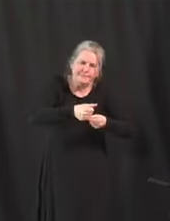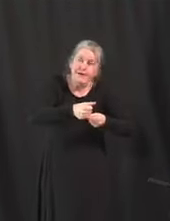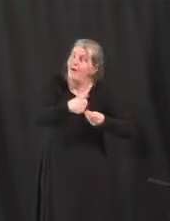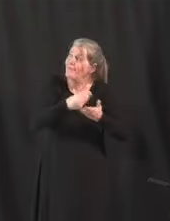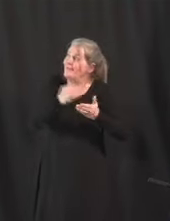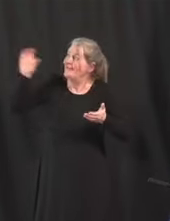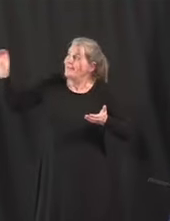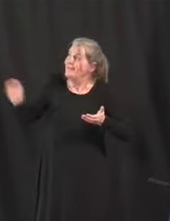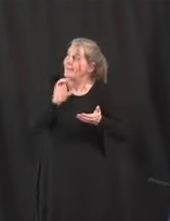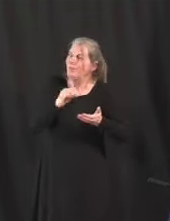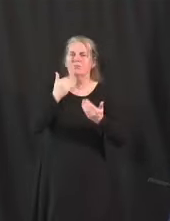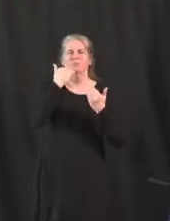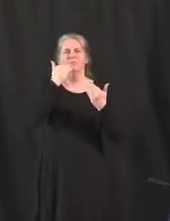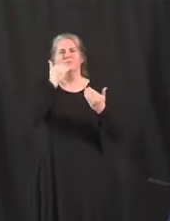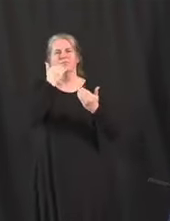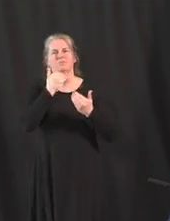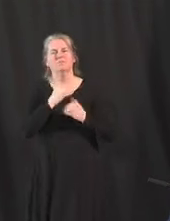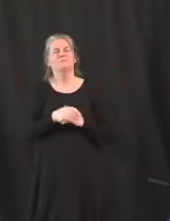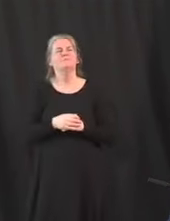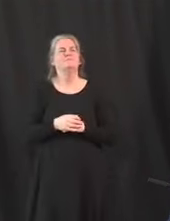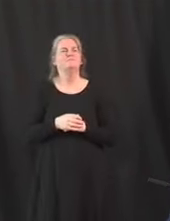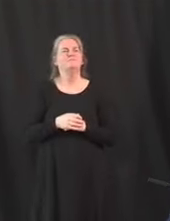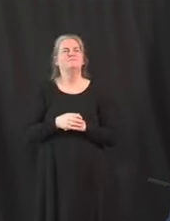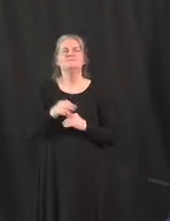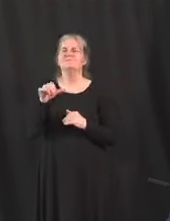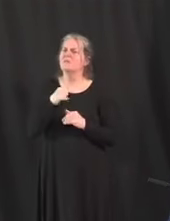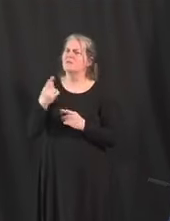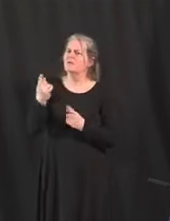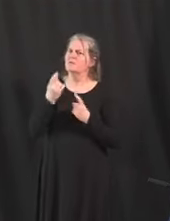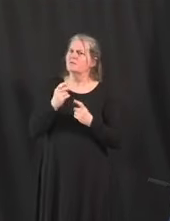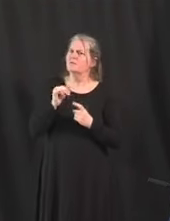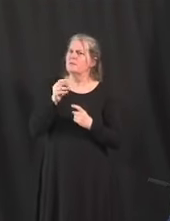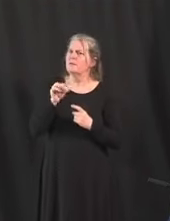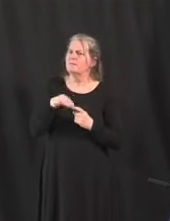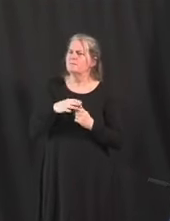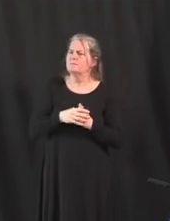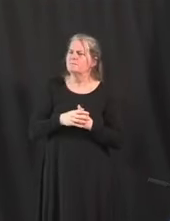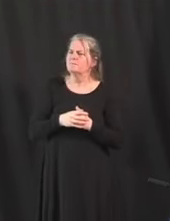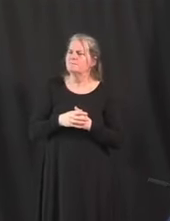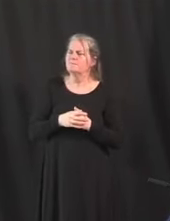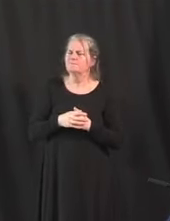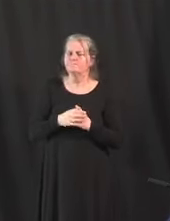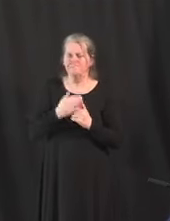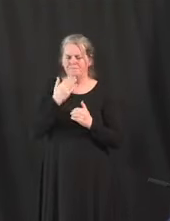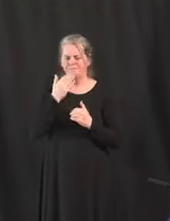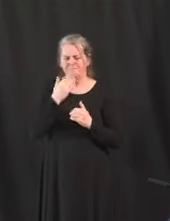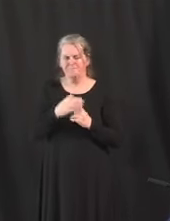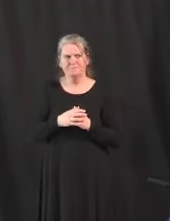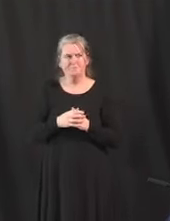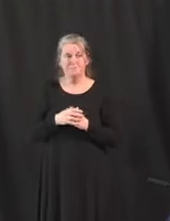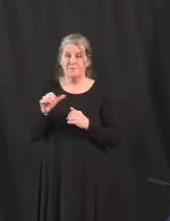DO YOU HAVE A FOLLOWUP, AMY? THANK YOU.